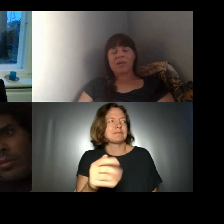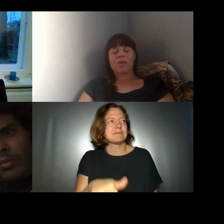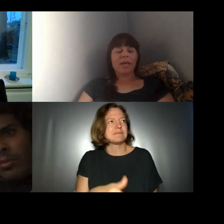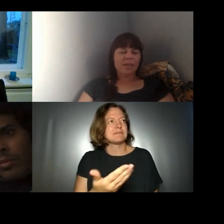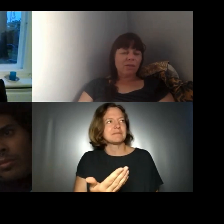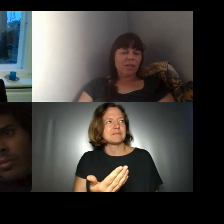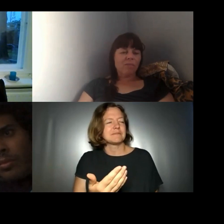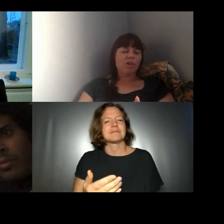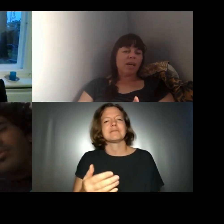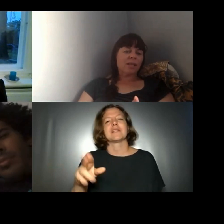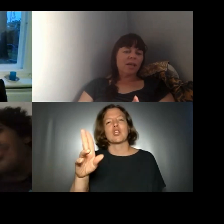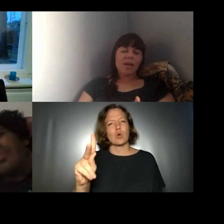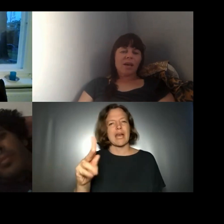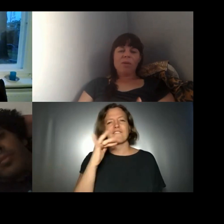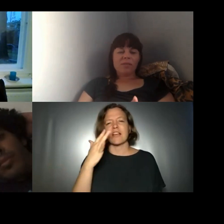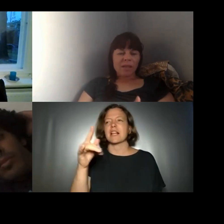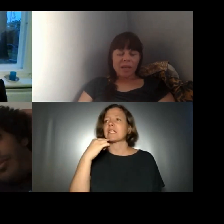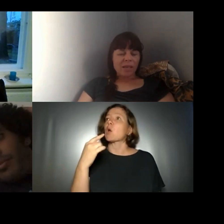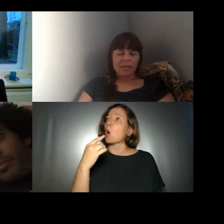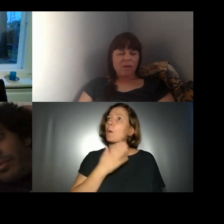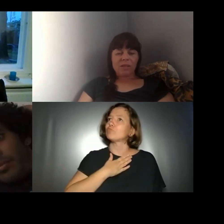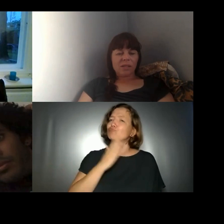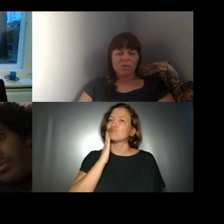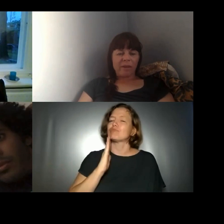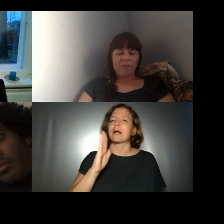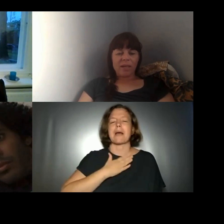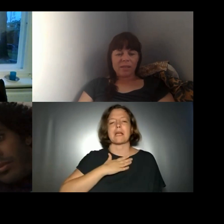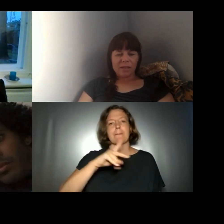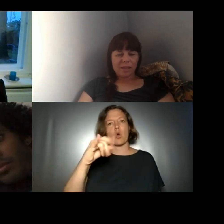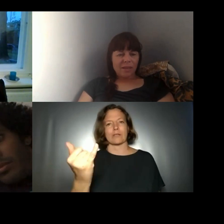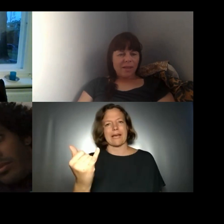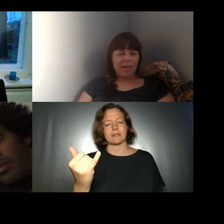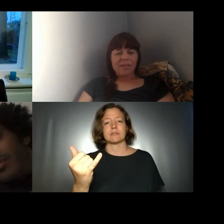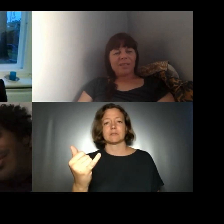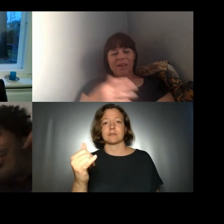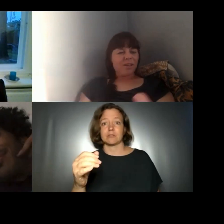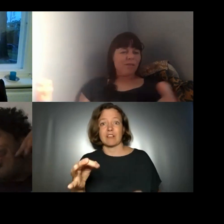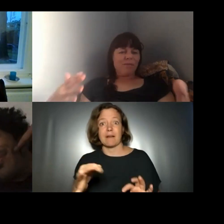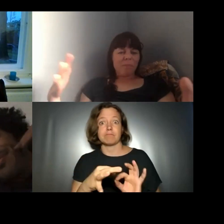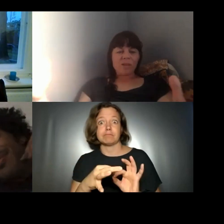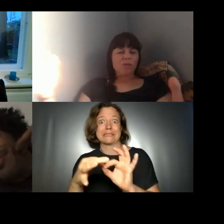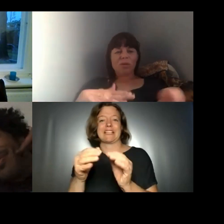"Can you lead on this project?" And all I've done then is contacted all my friends and kind of made sure